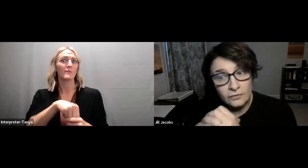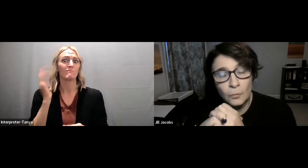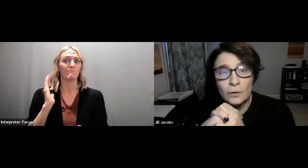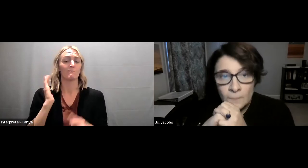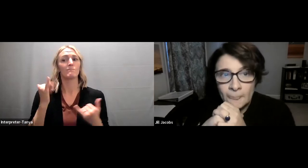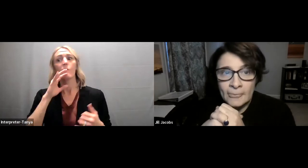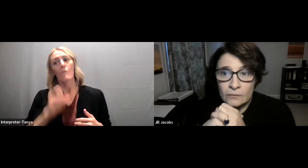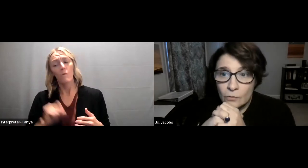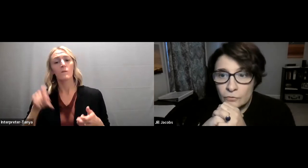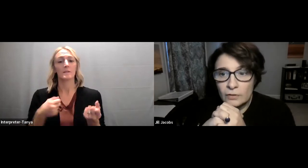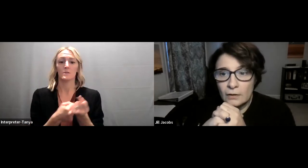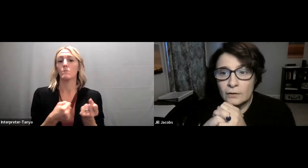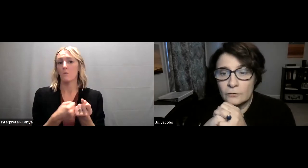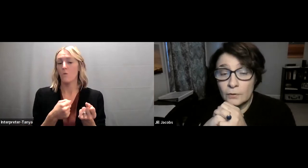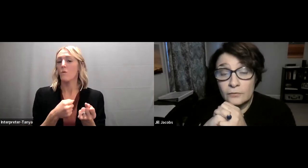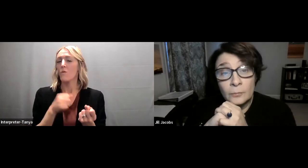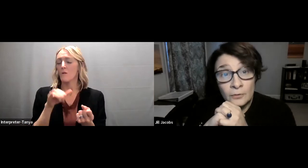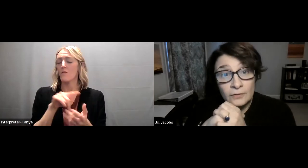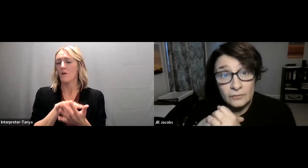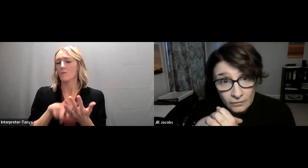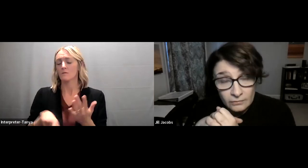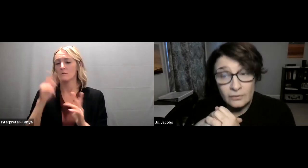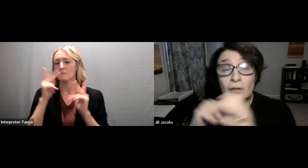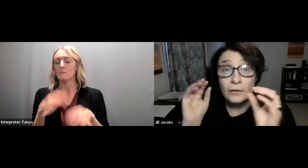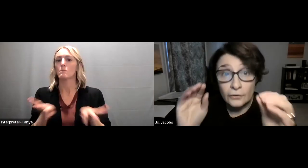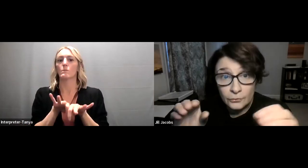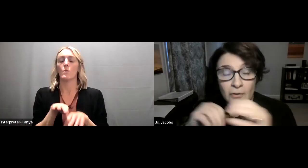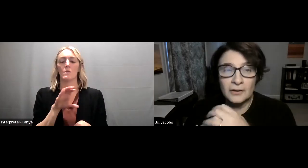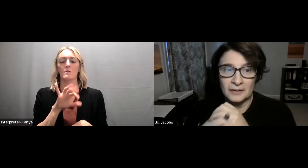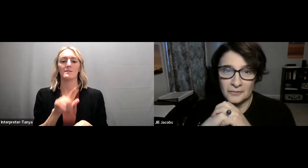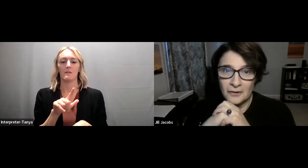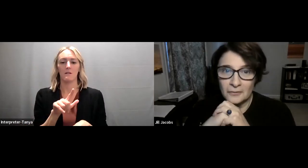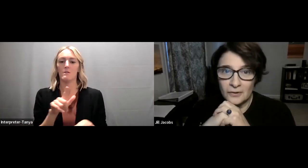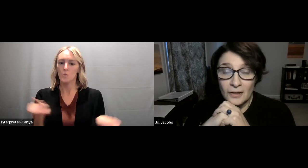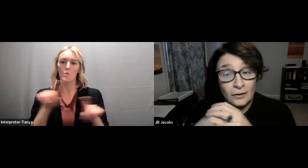Now they need support. Those are the areas where it noornt CIL's, you all get involved.